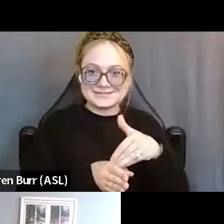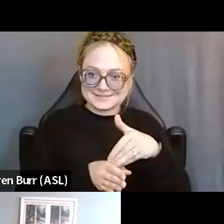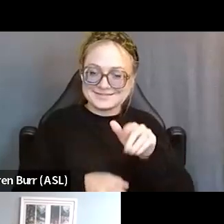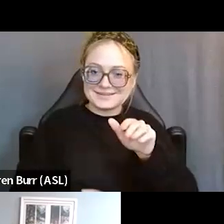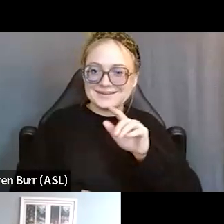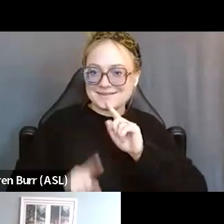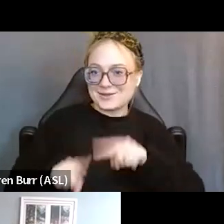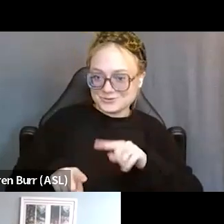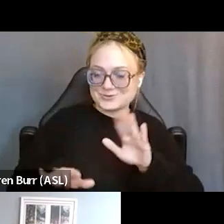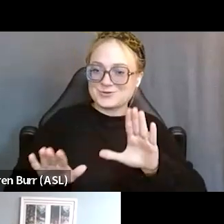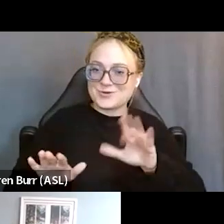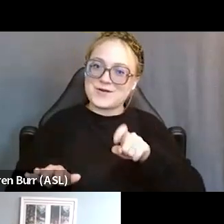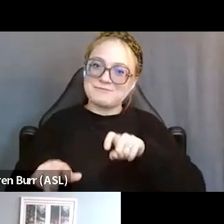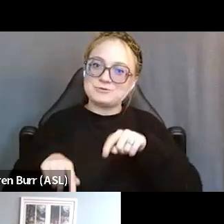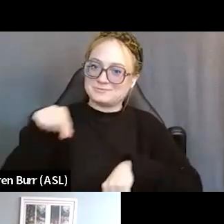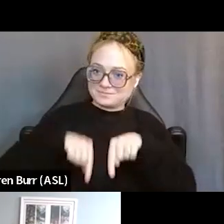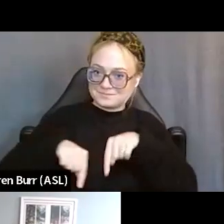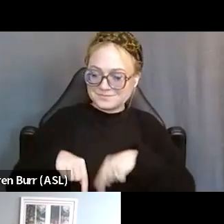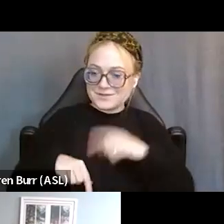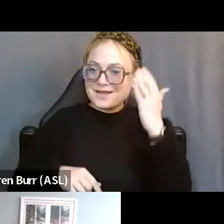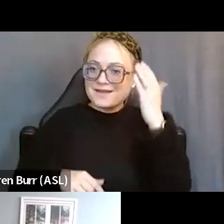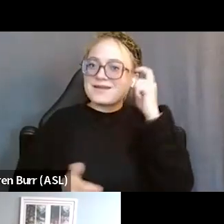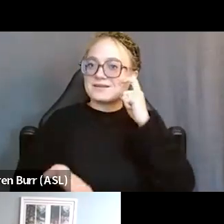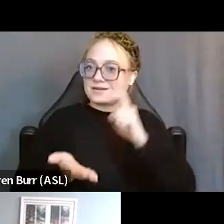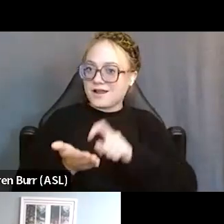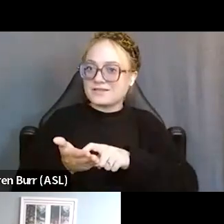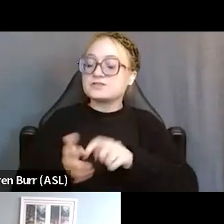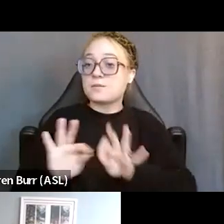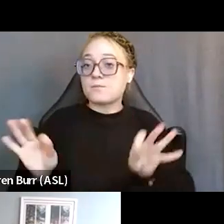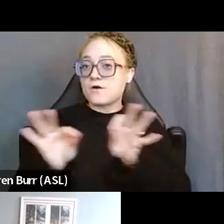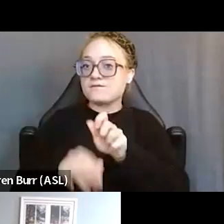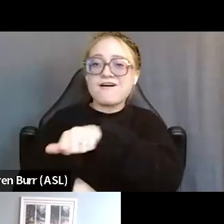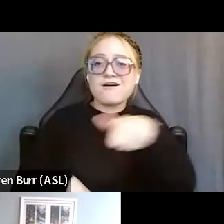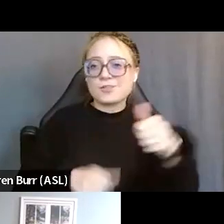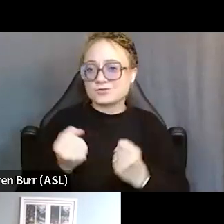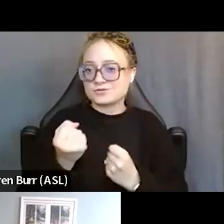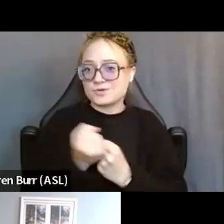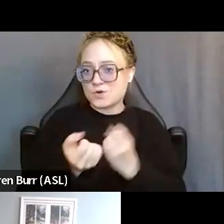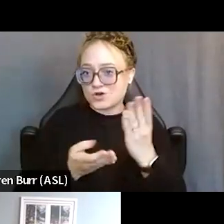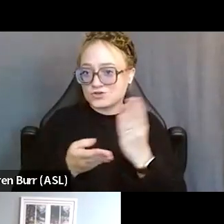and acknowledge the importance of all the other support services, like supportive employment is one of,